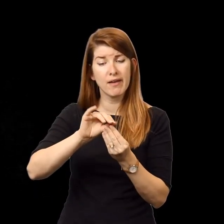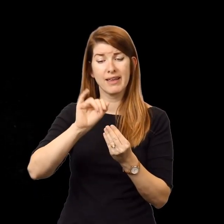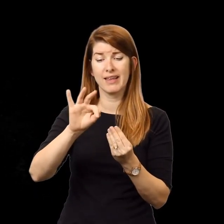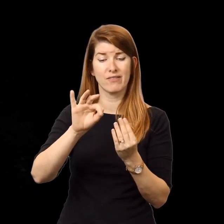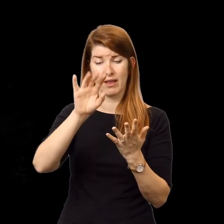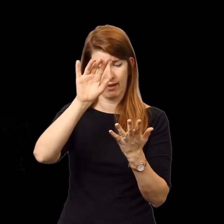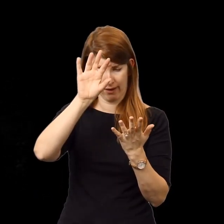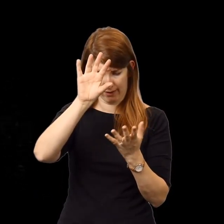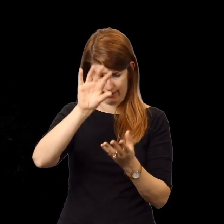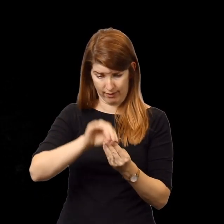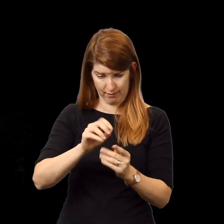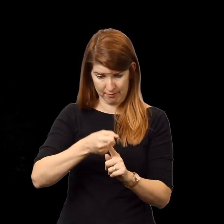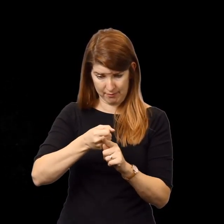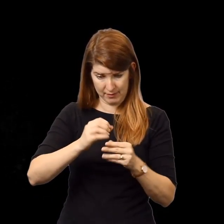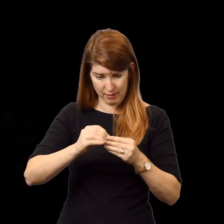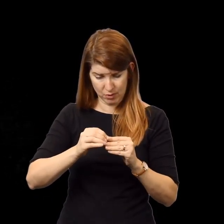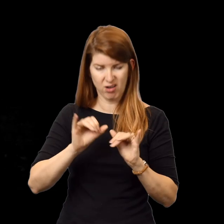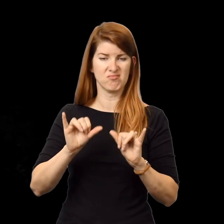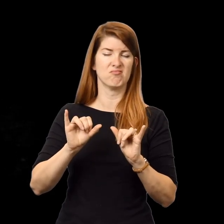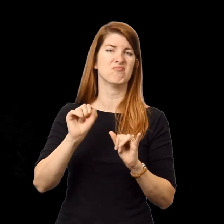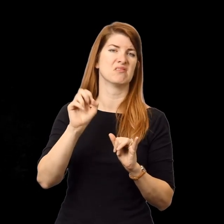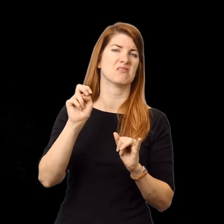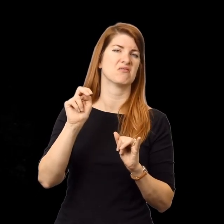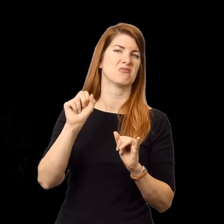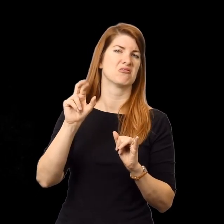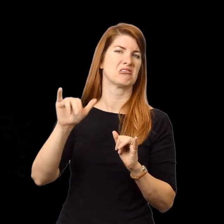and if they get the magic number, we determine they have a sensory issue.